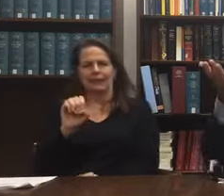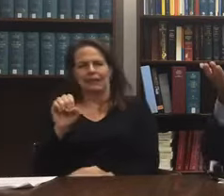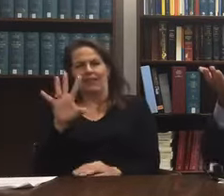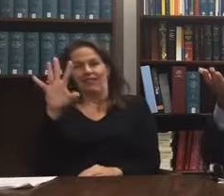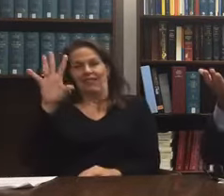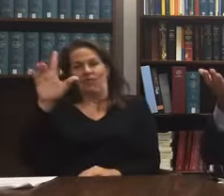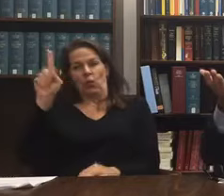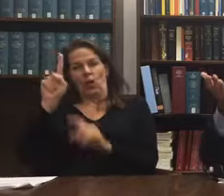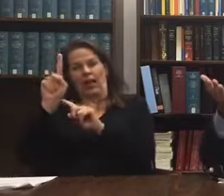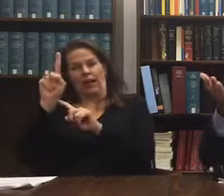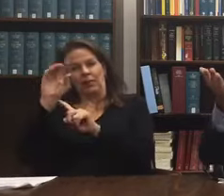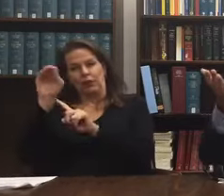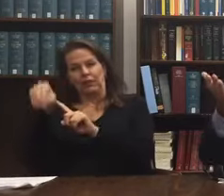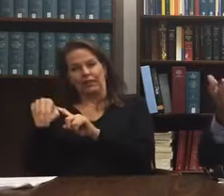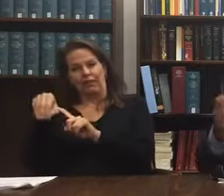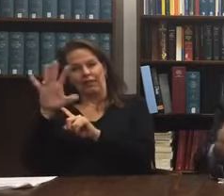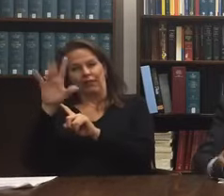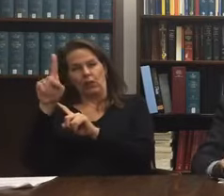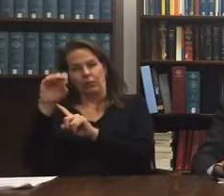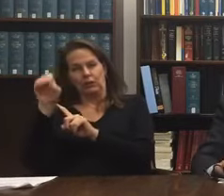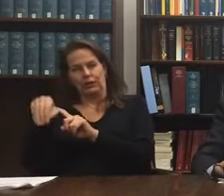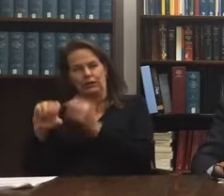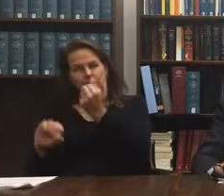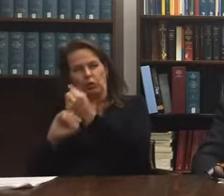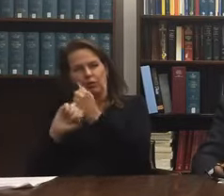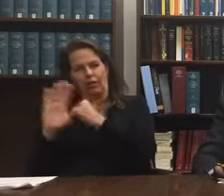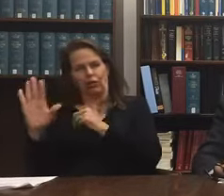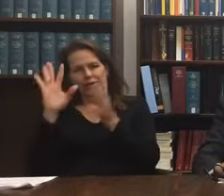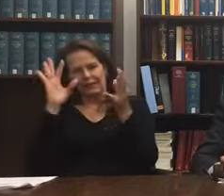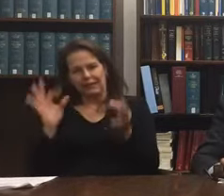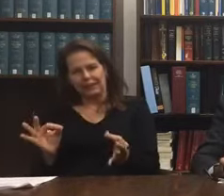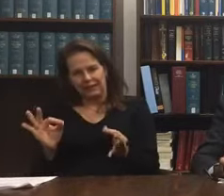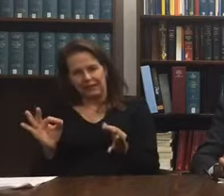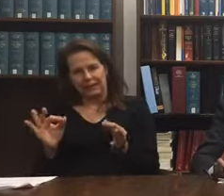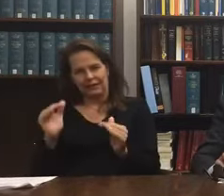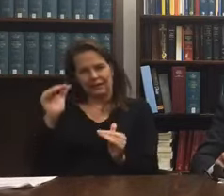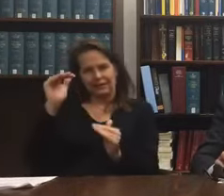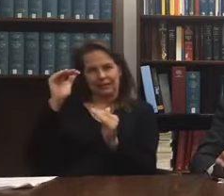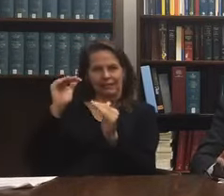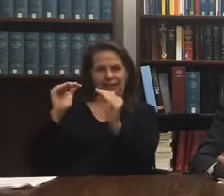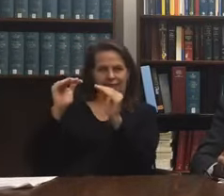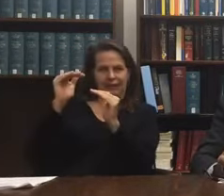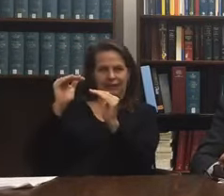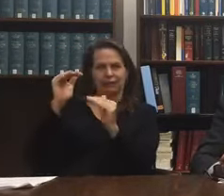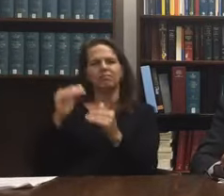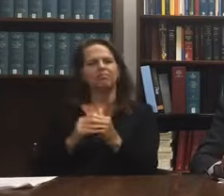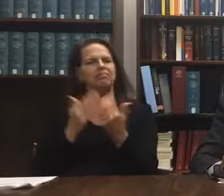1% supports their decision I'm not sure how much the hearing officers or the